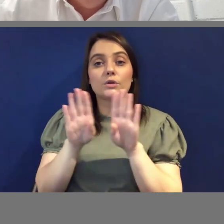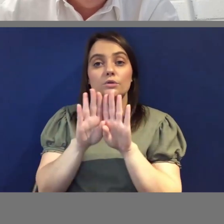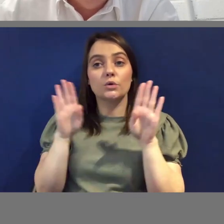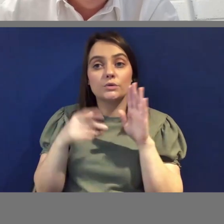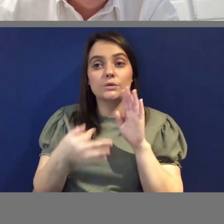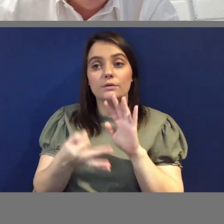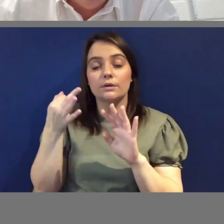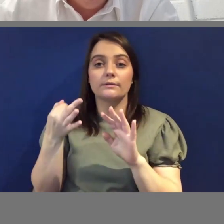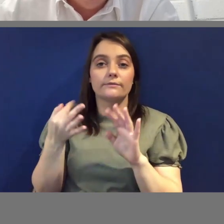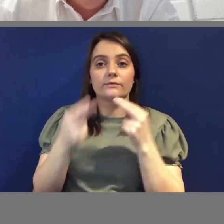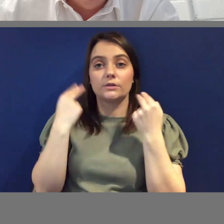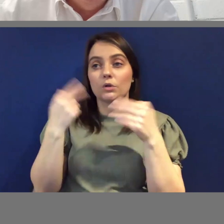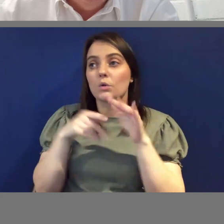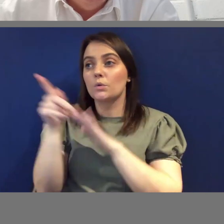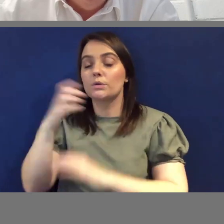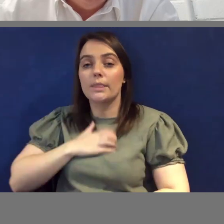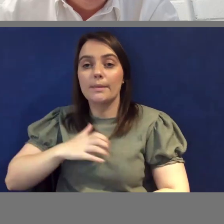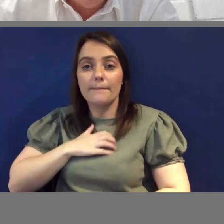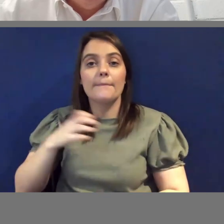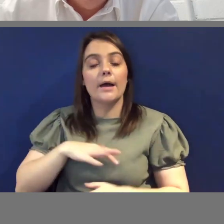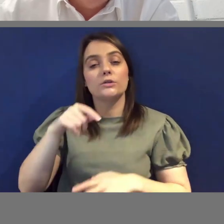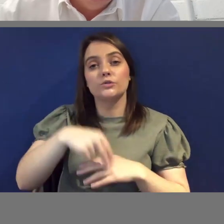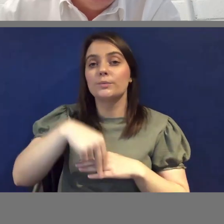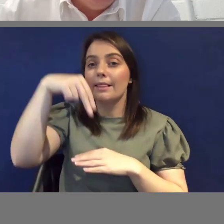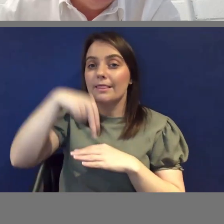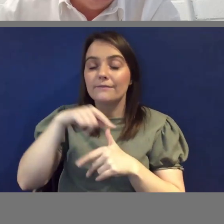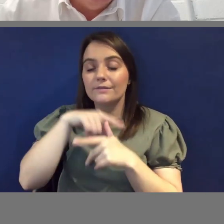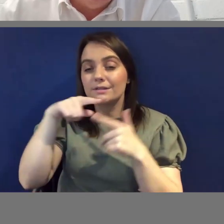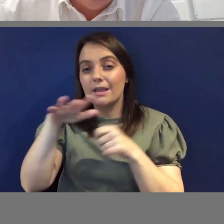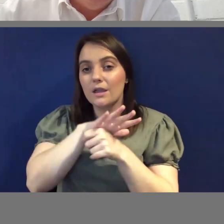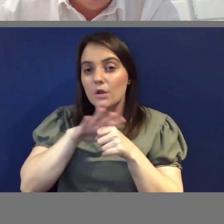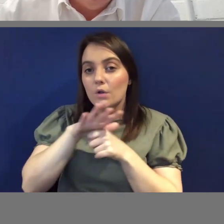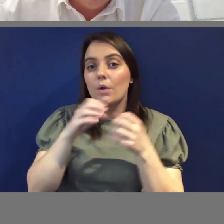into the toilets maybe get out onto their open plan desk areas that doors are being held open